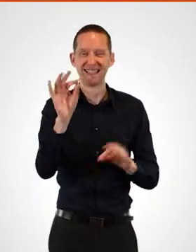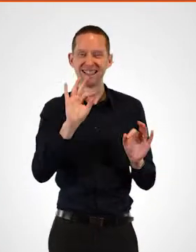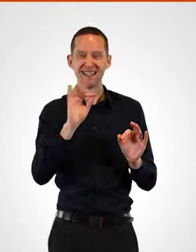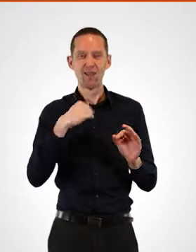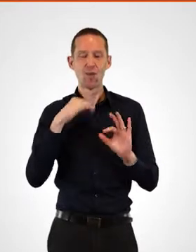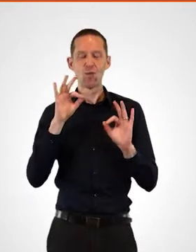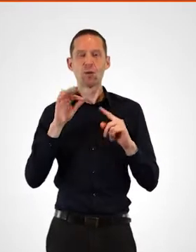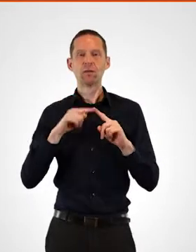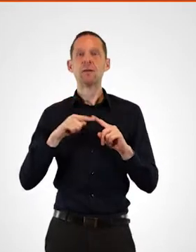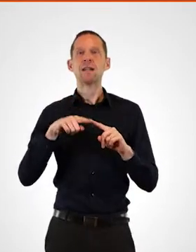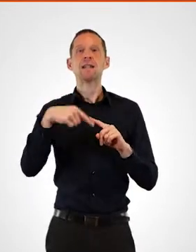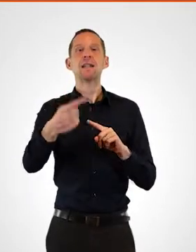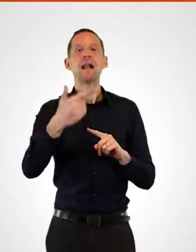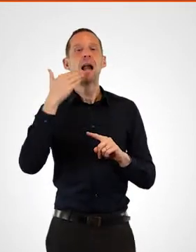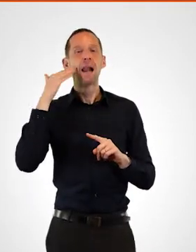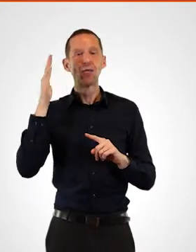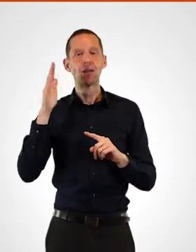for the next lecture, which is going to be on speech reading.